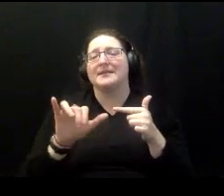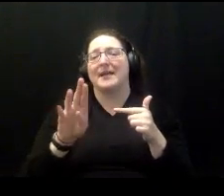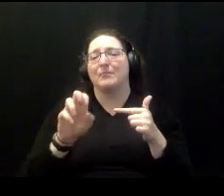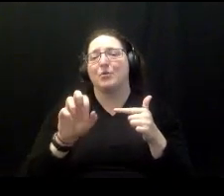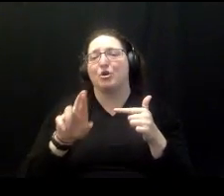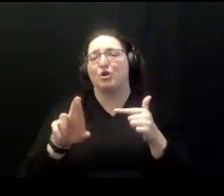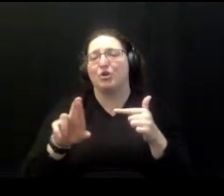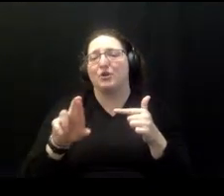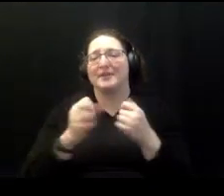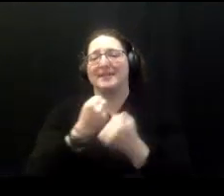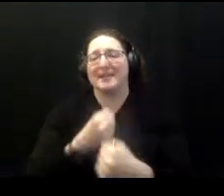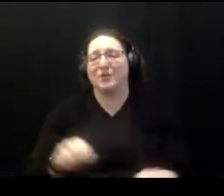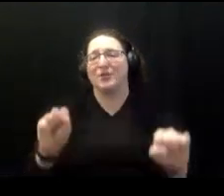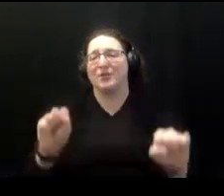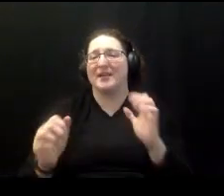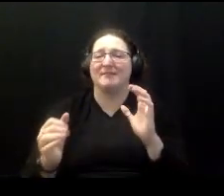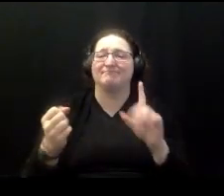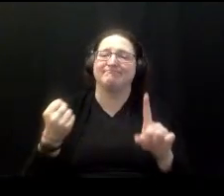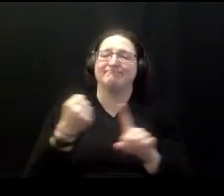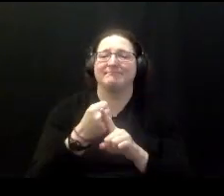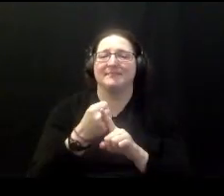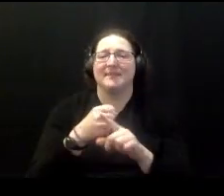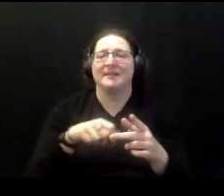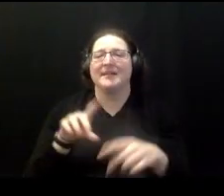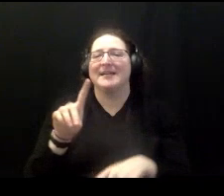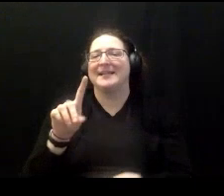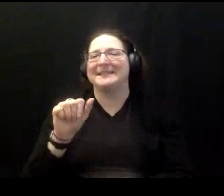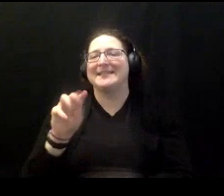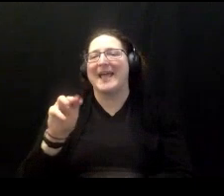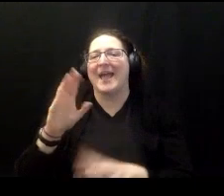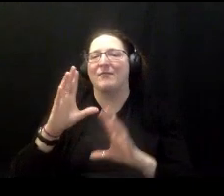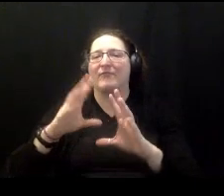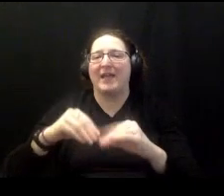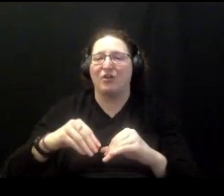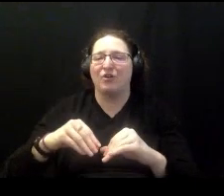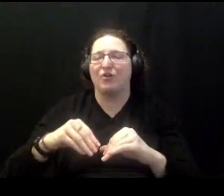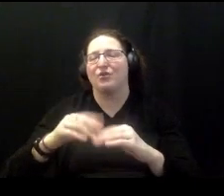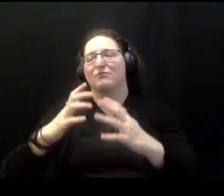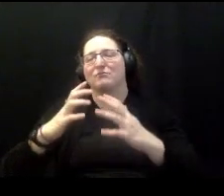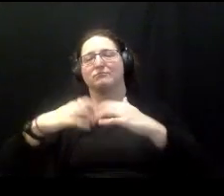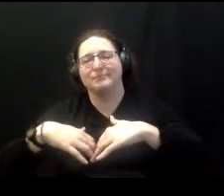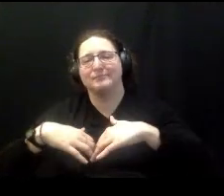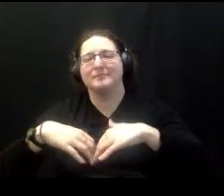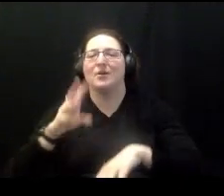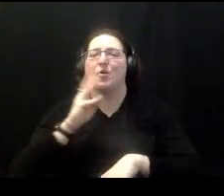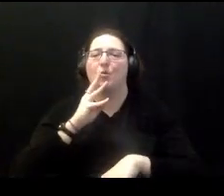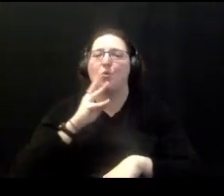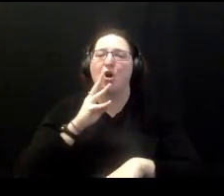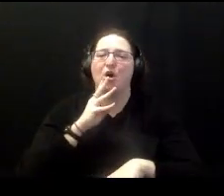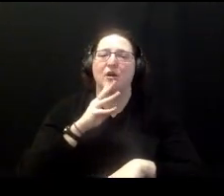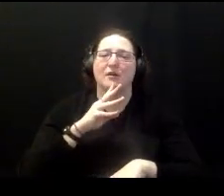incidents, dam failure, large-scale drinking water disruption or contamination.